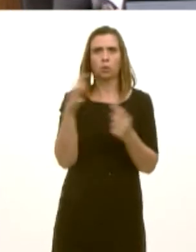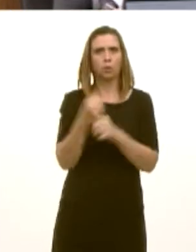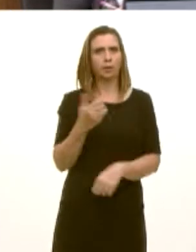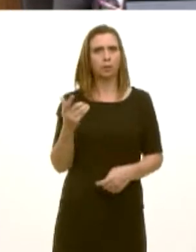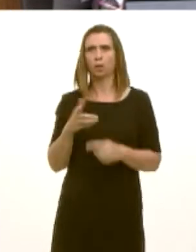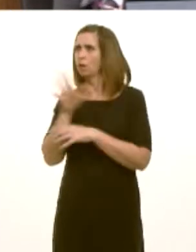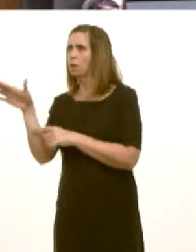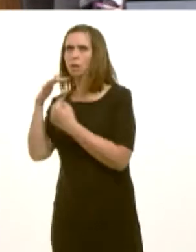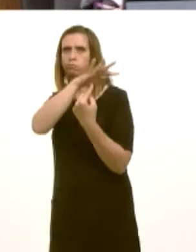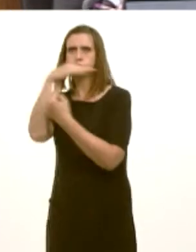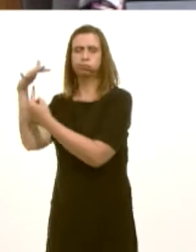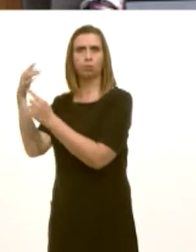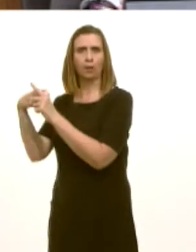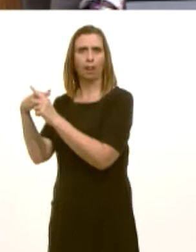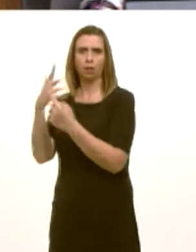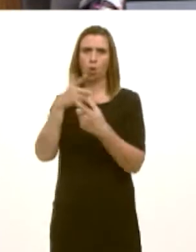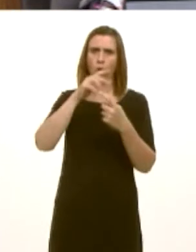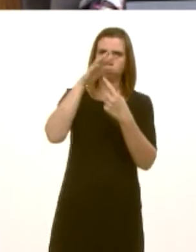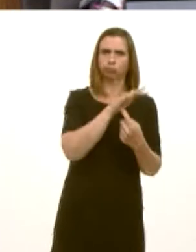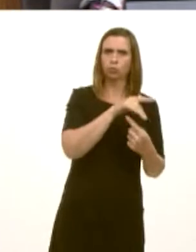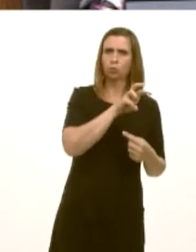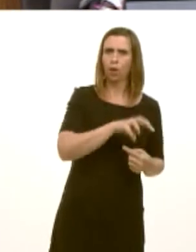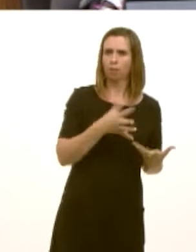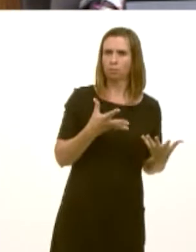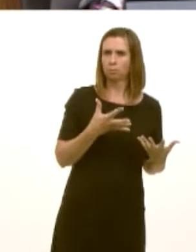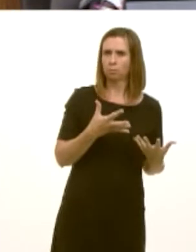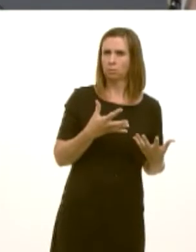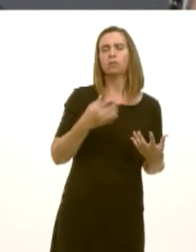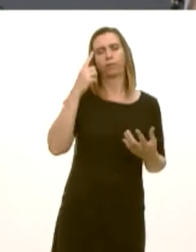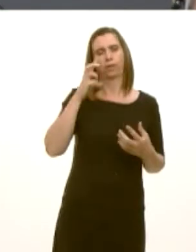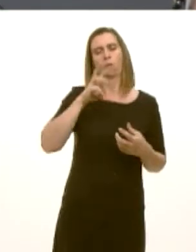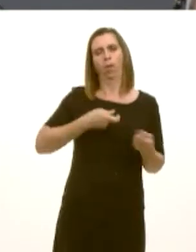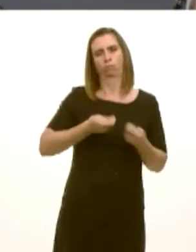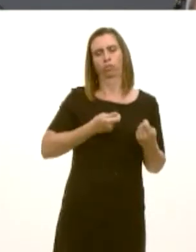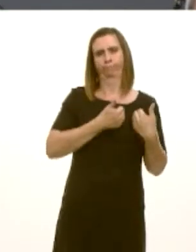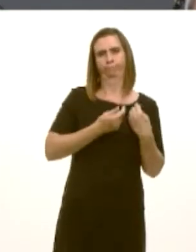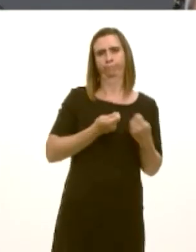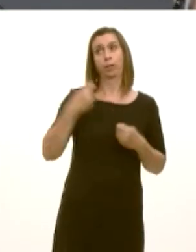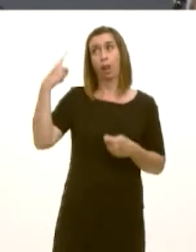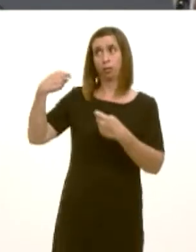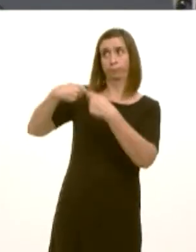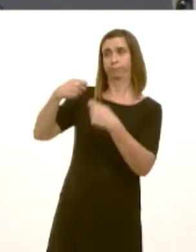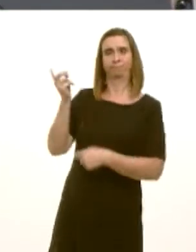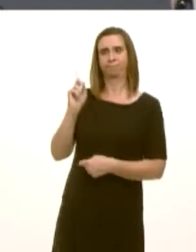important it is that the Wales police service should be run from Wales and not from London. David Rees: 8.